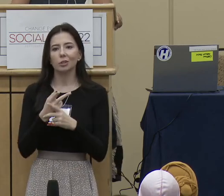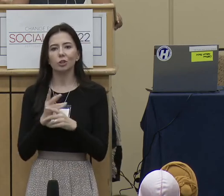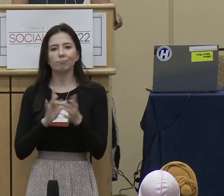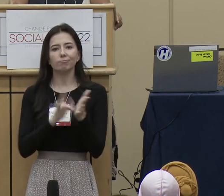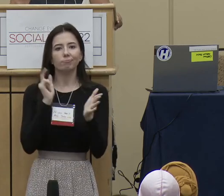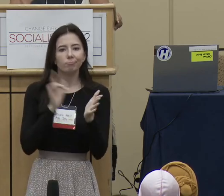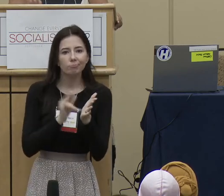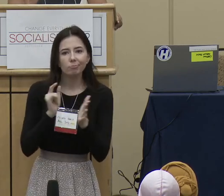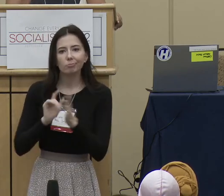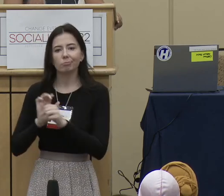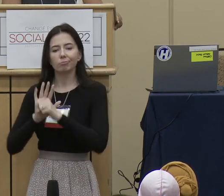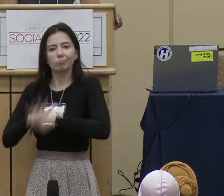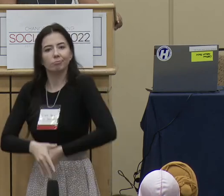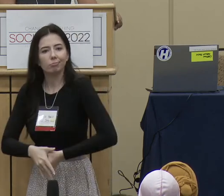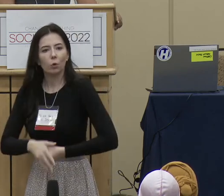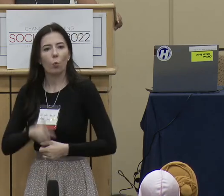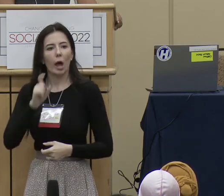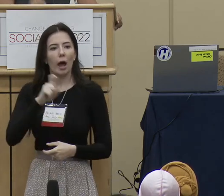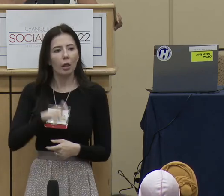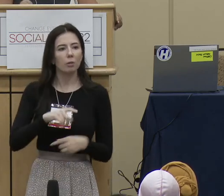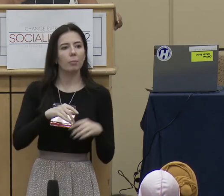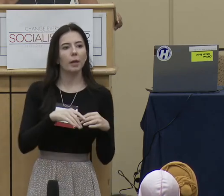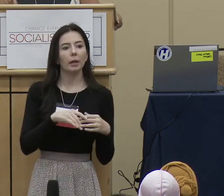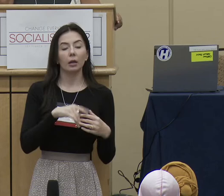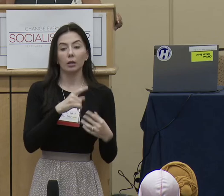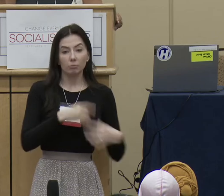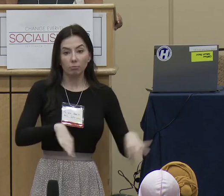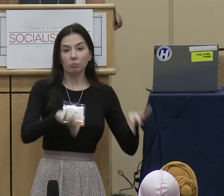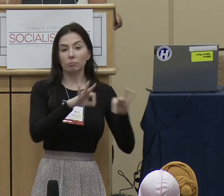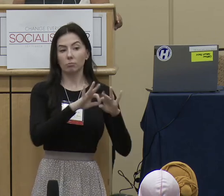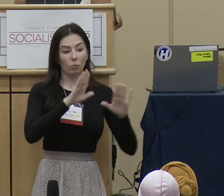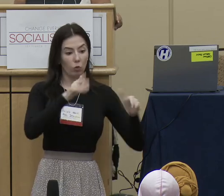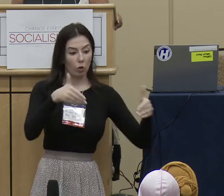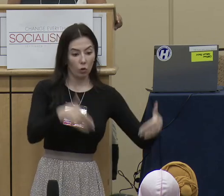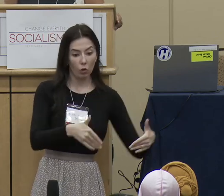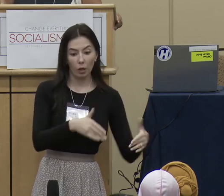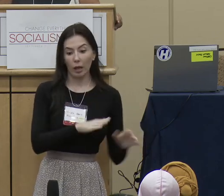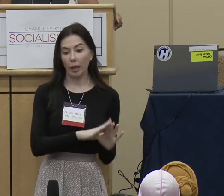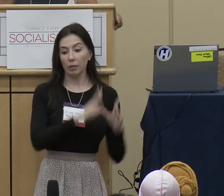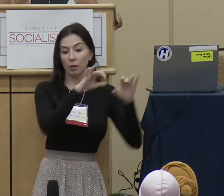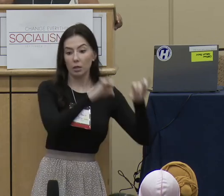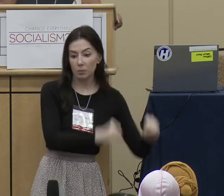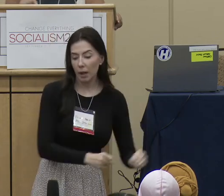about heteropatriarchy itself, and all forms of empire and colonialism. And we have to be about the building as much as